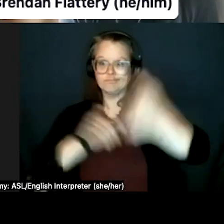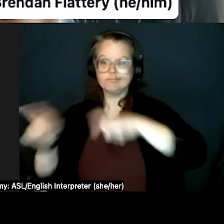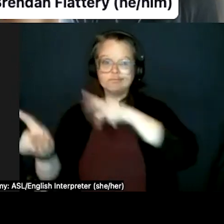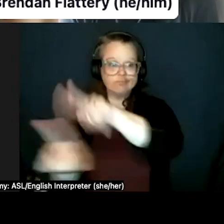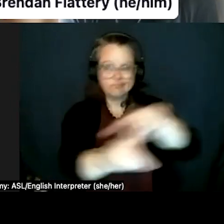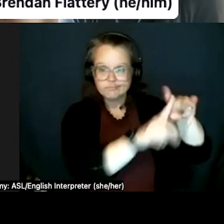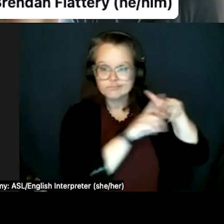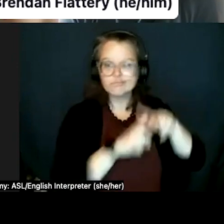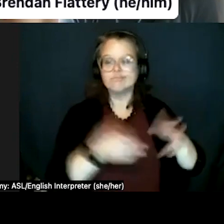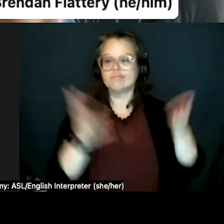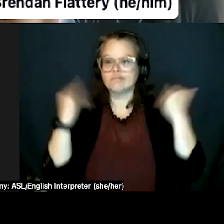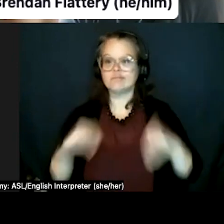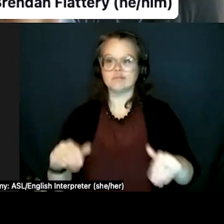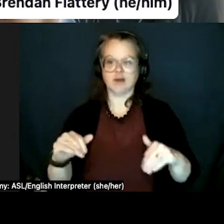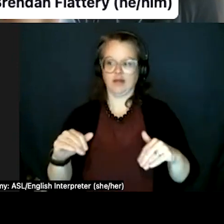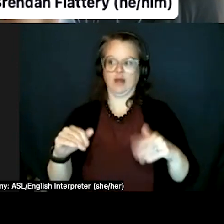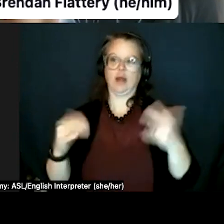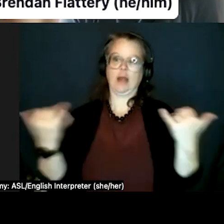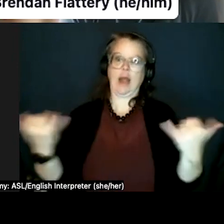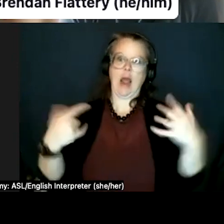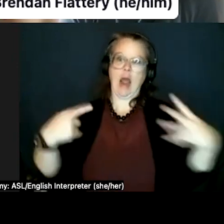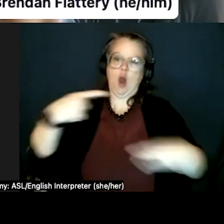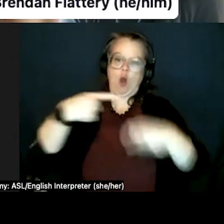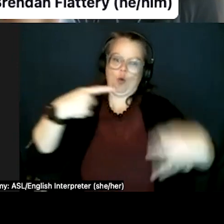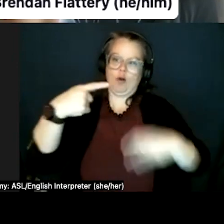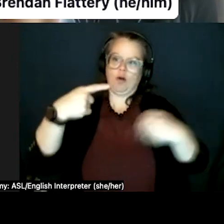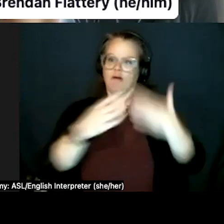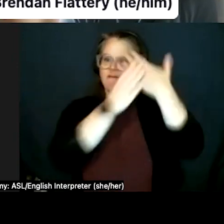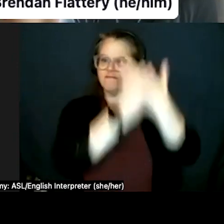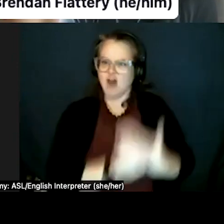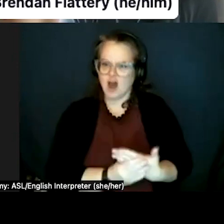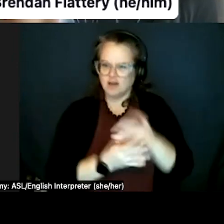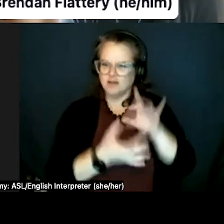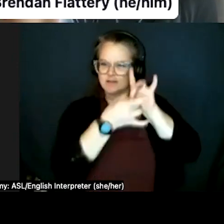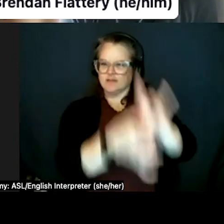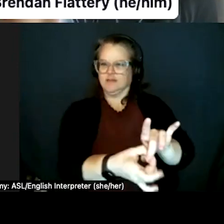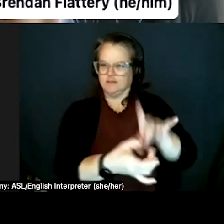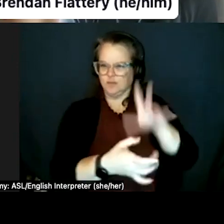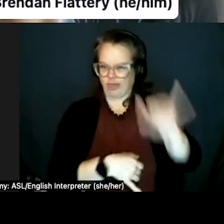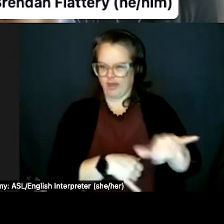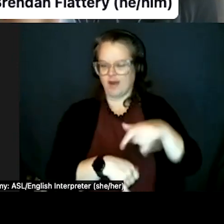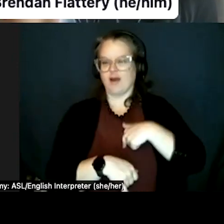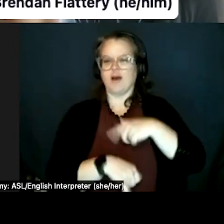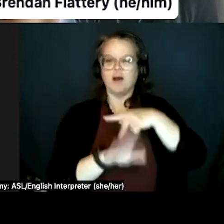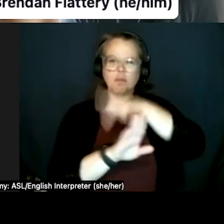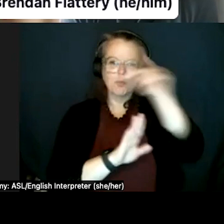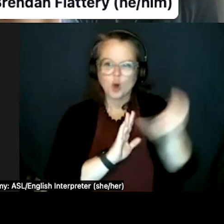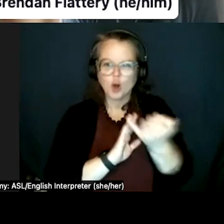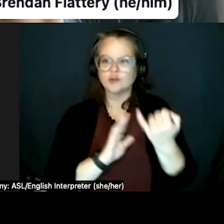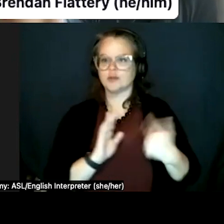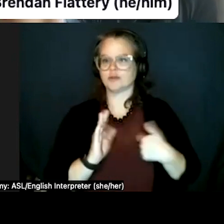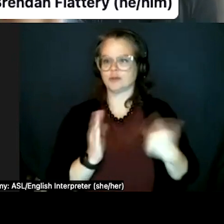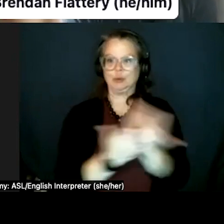I find I typically start in the online app for tasks and you can create a plan that can